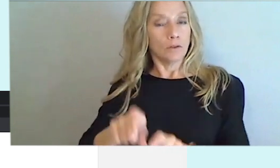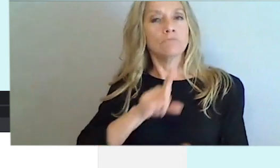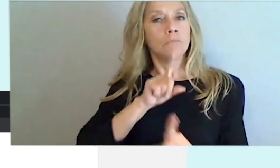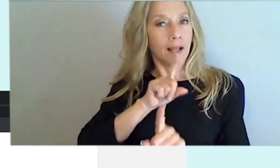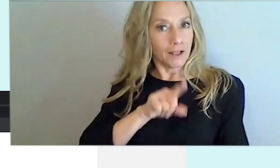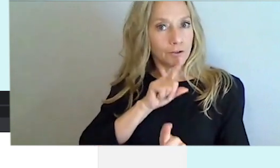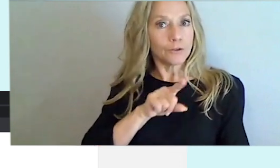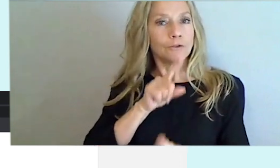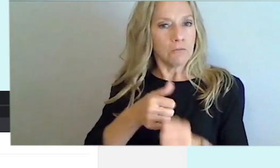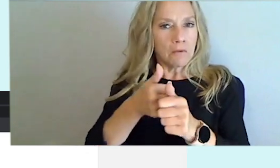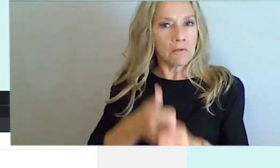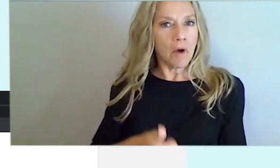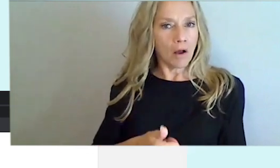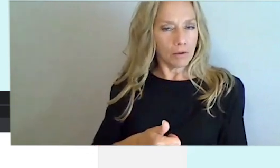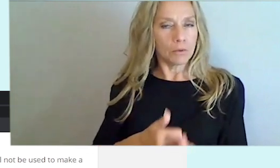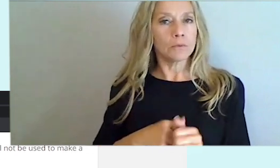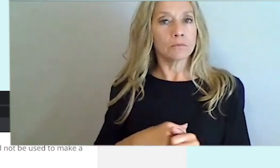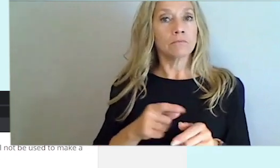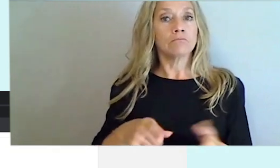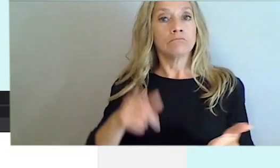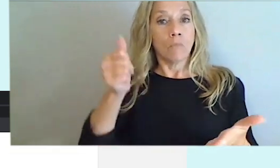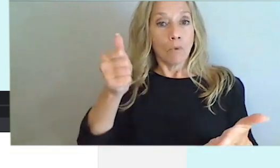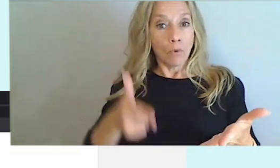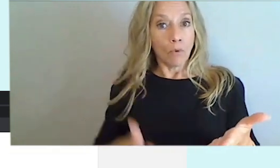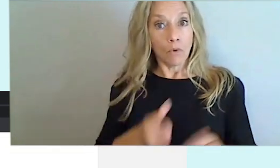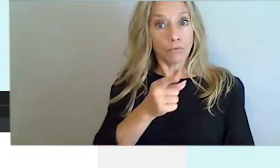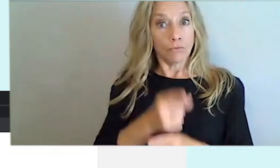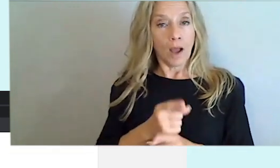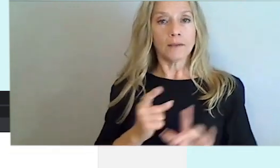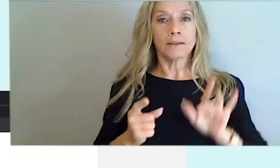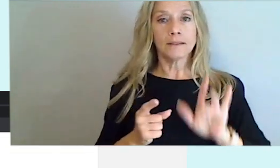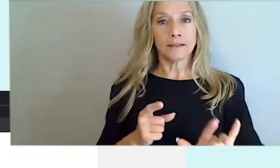Once everything is correct, click next.